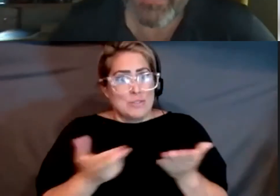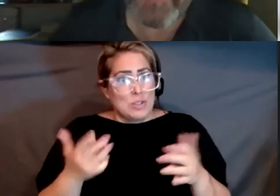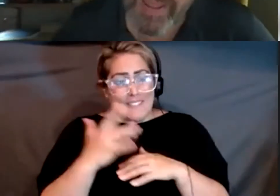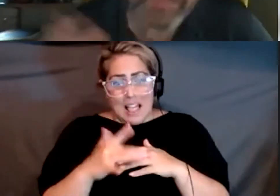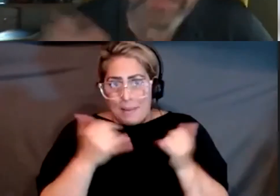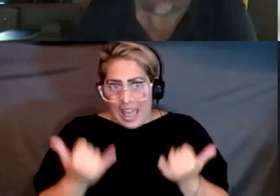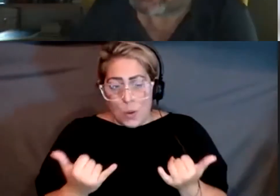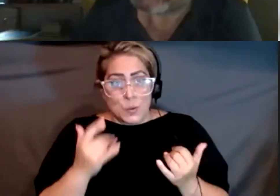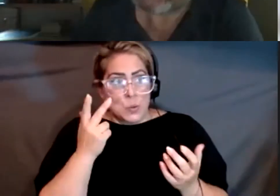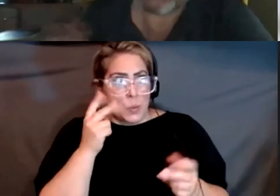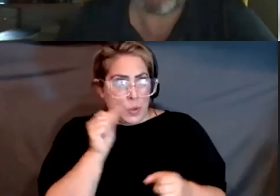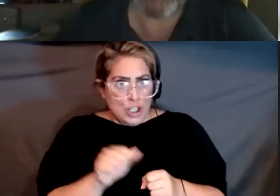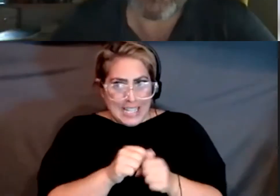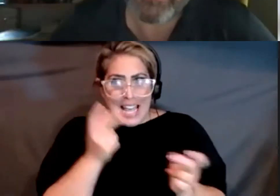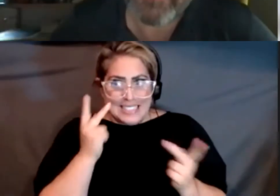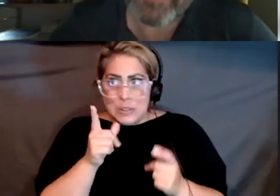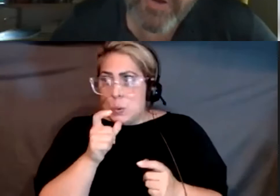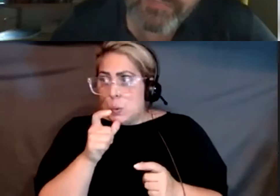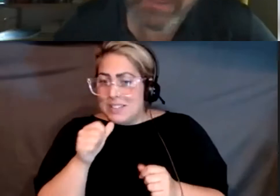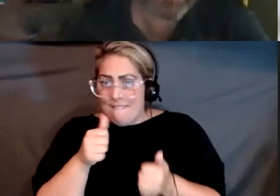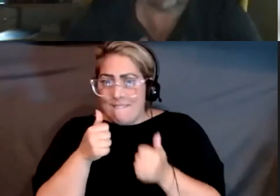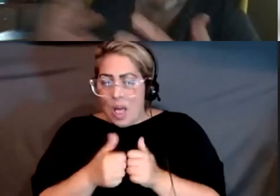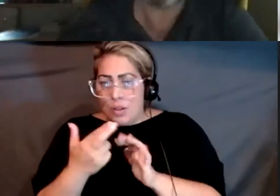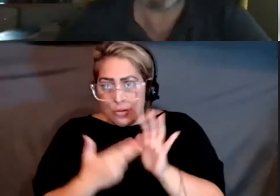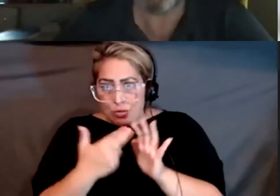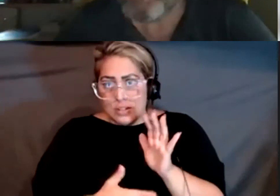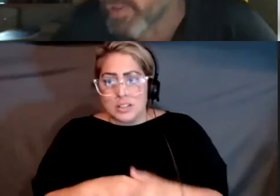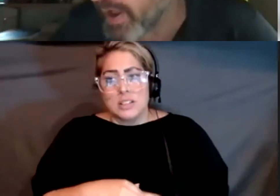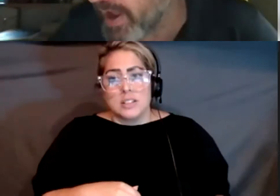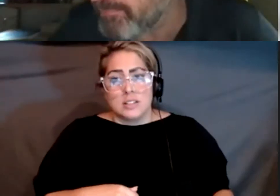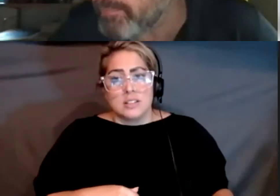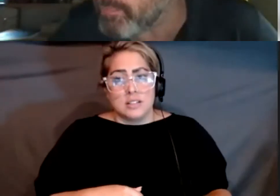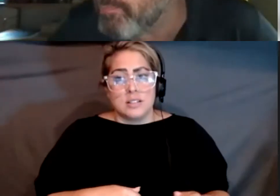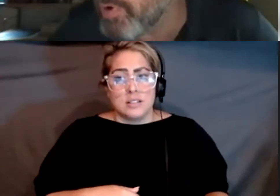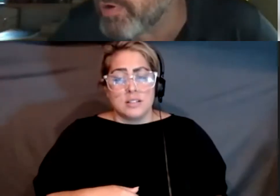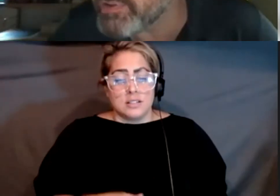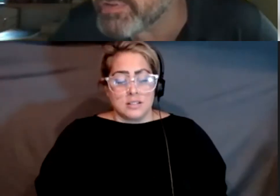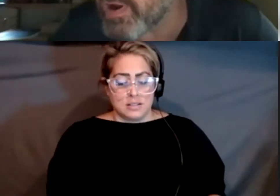about being closed or open -- most of the